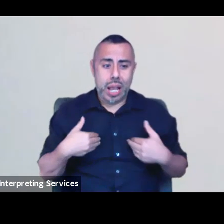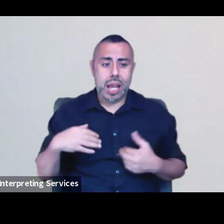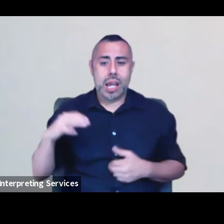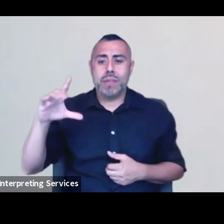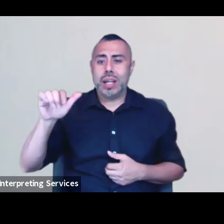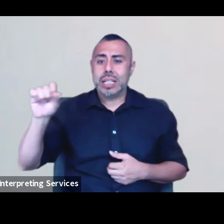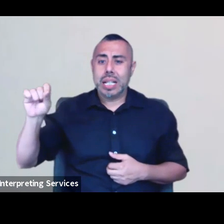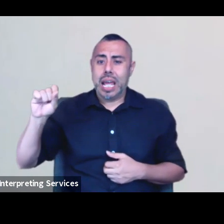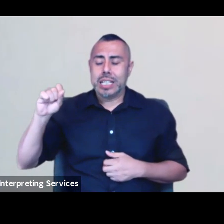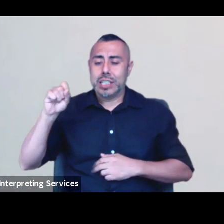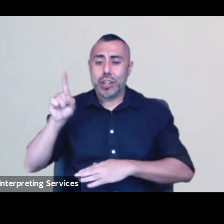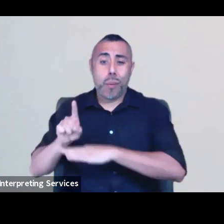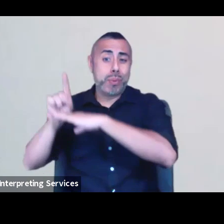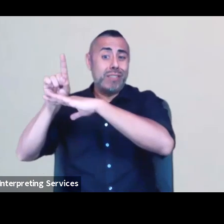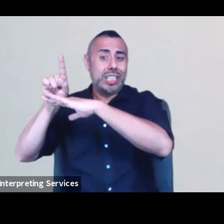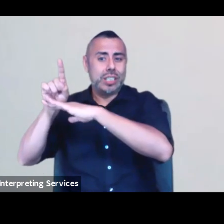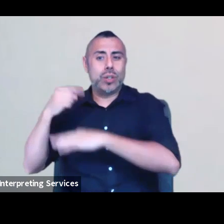where our mouth is now.